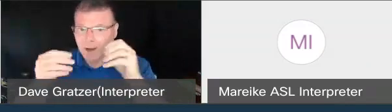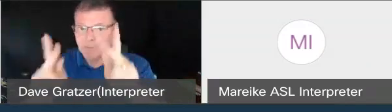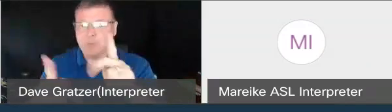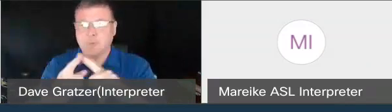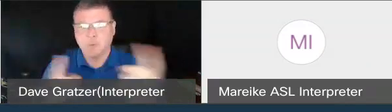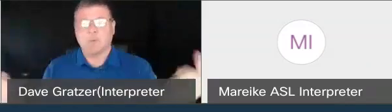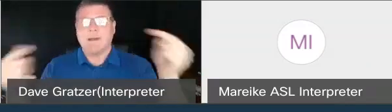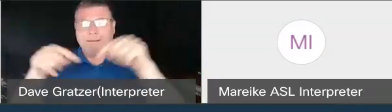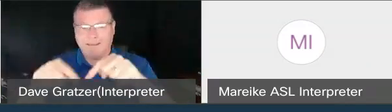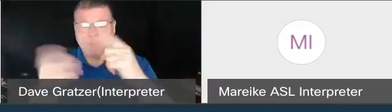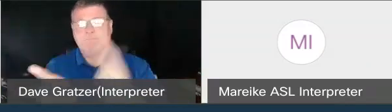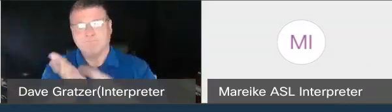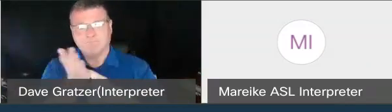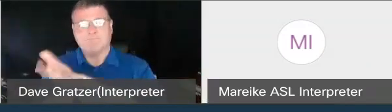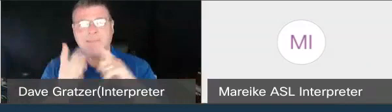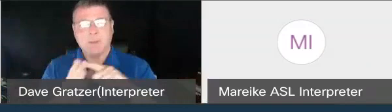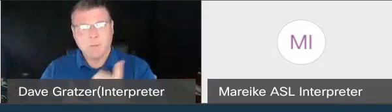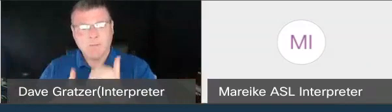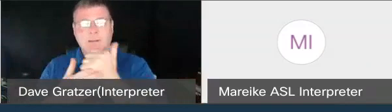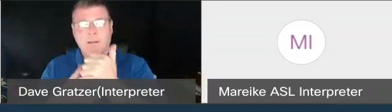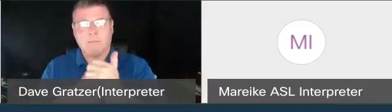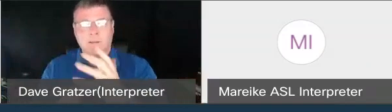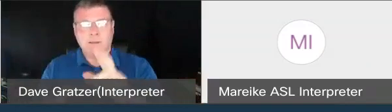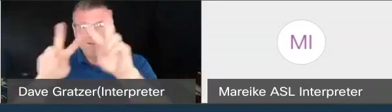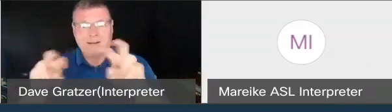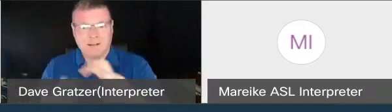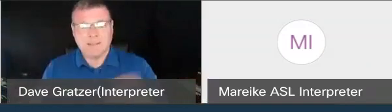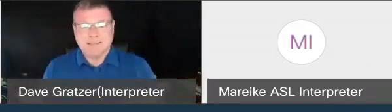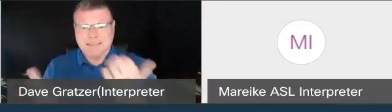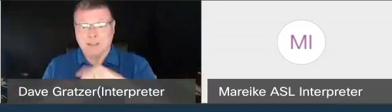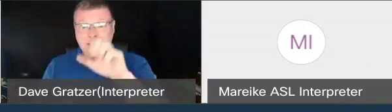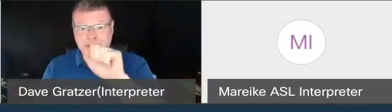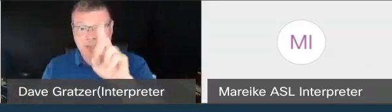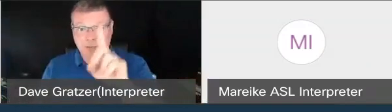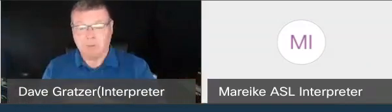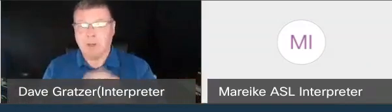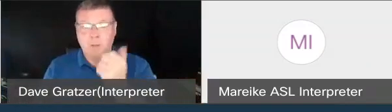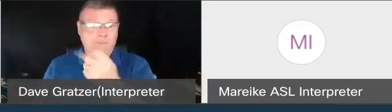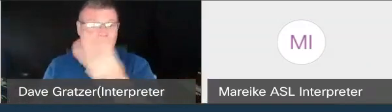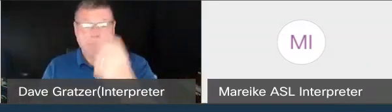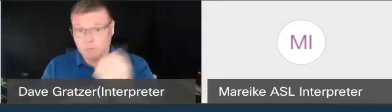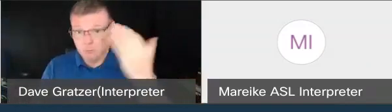and help them to conduct this, uh, form of analysis. Here in San Diego, we did it a few years ago. It was very successful.